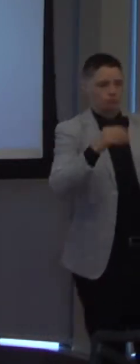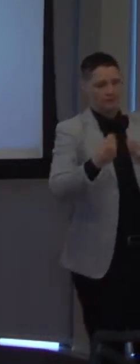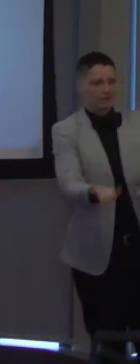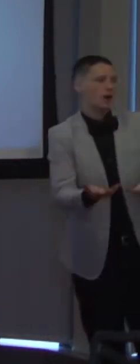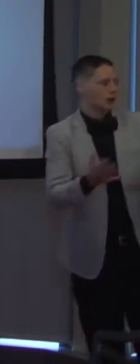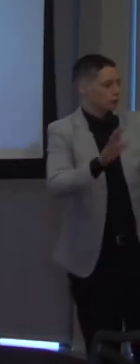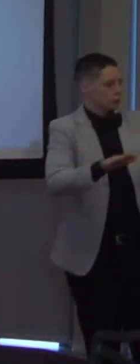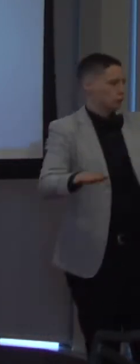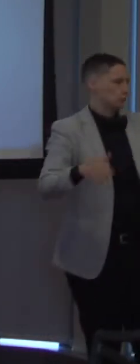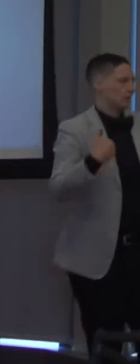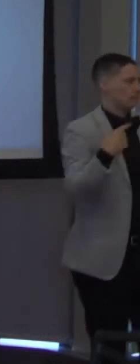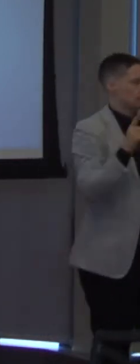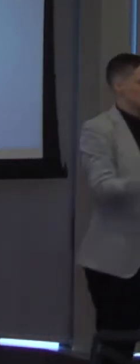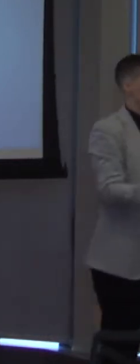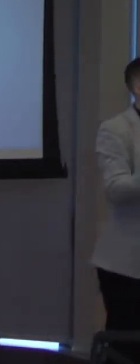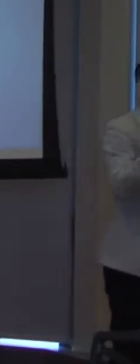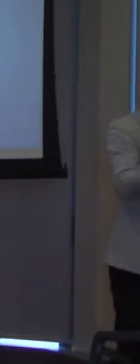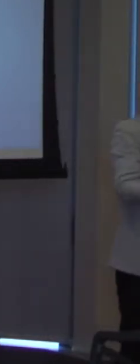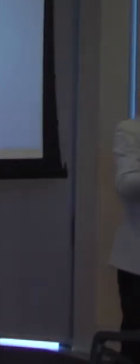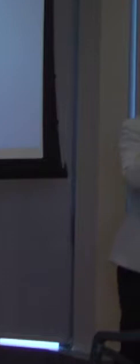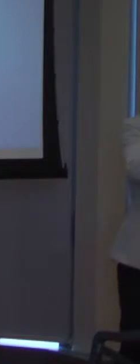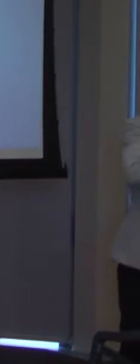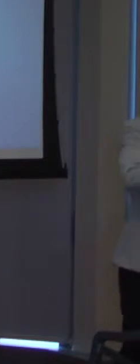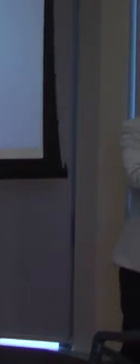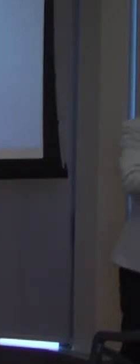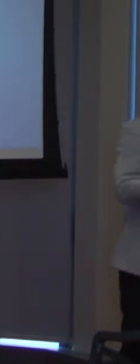And we're, kind of, in the process now of investigating